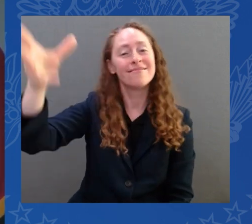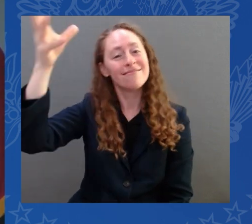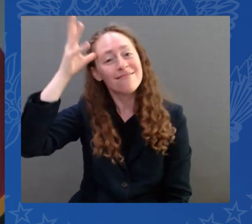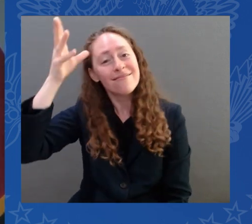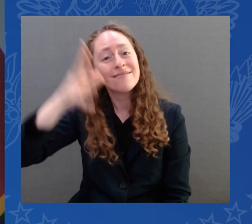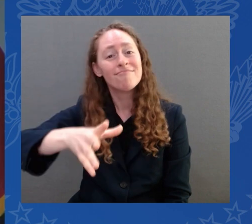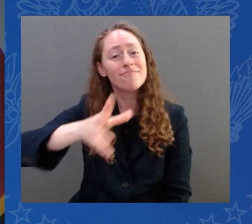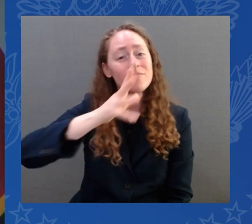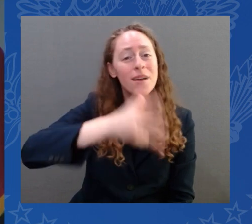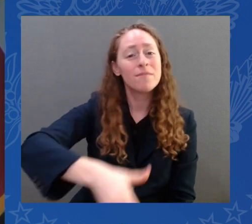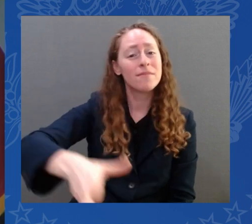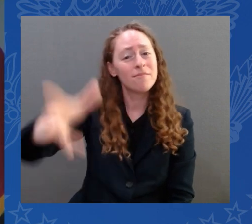in these young women and men.